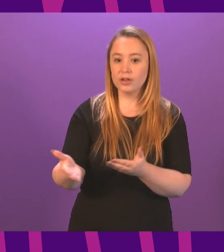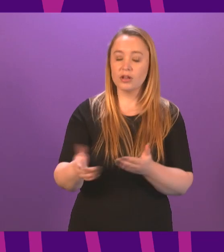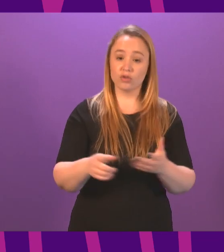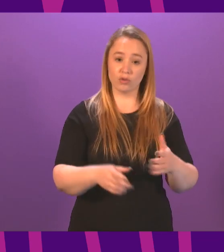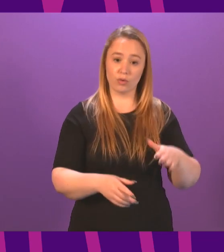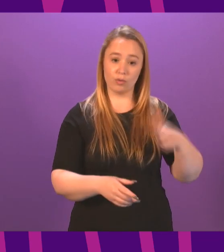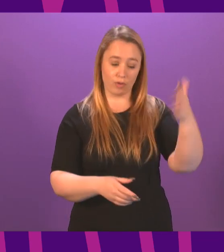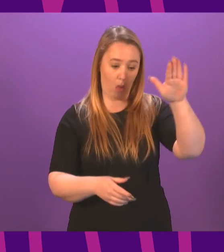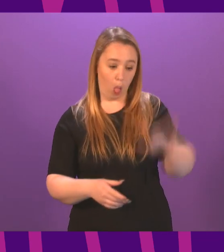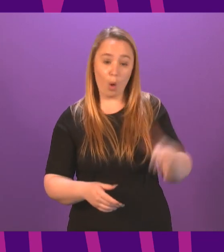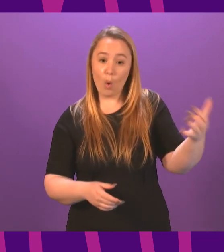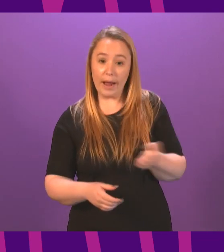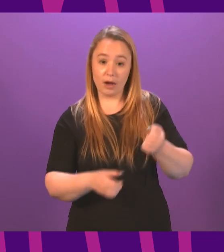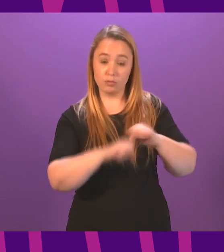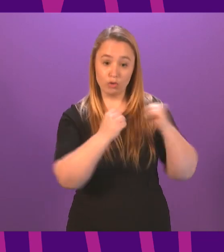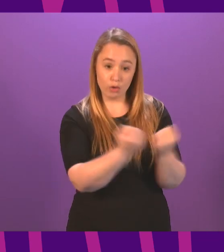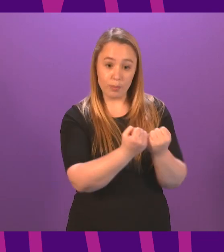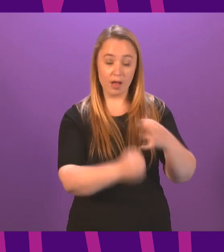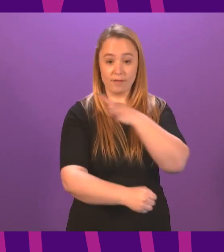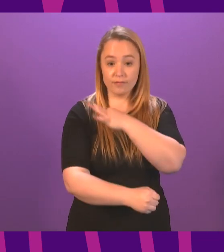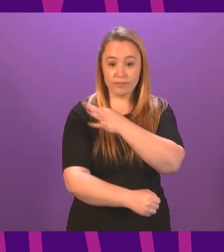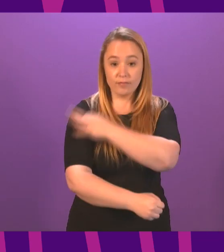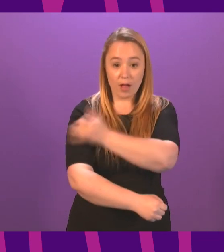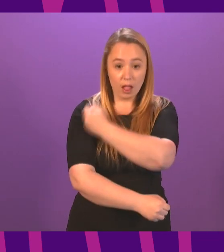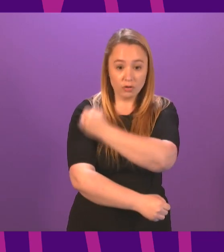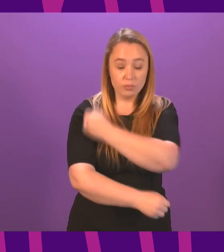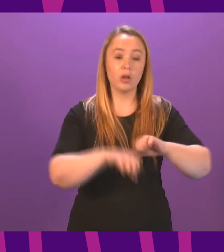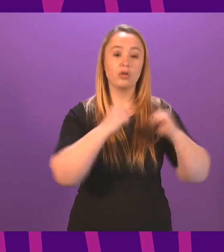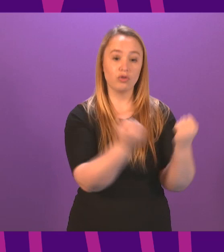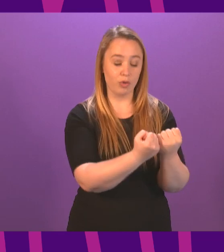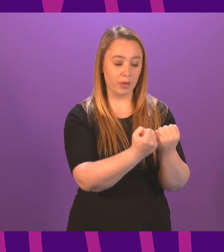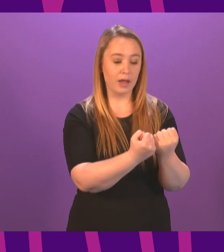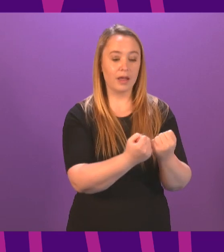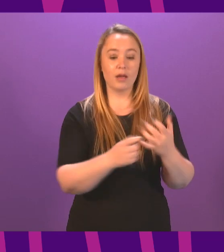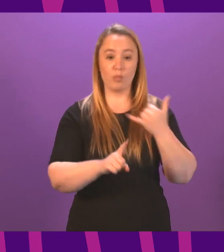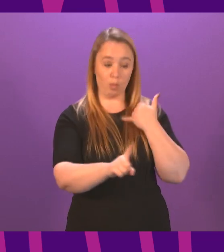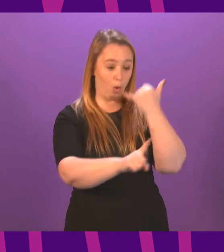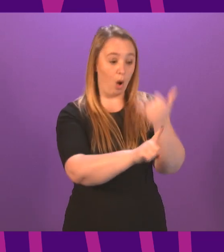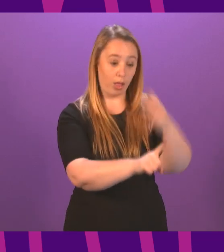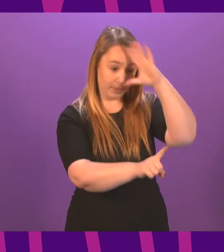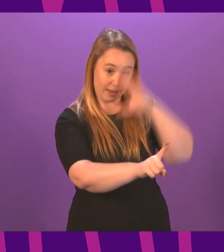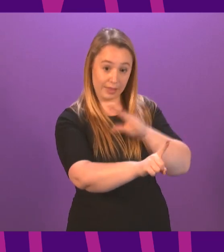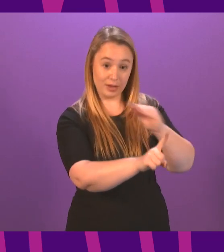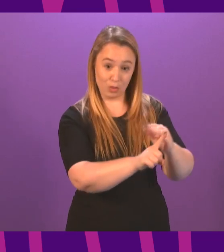is starting with those payments gets a call when they are advised to self-isolate, so that their individual needs can be properly assessed.